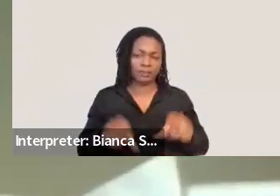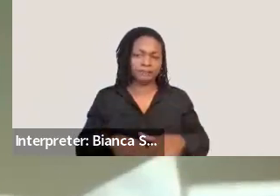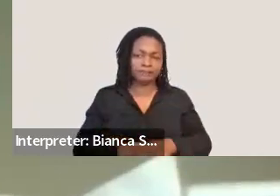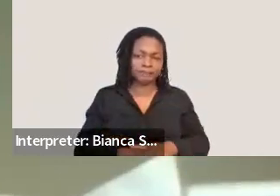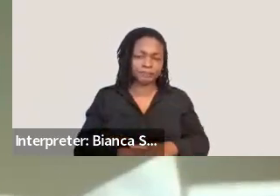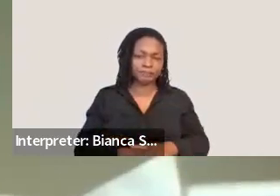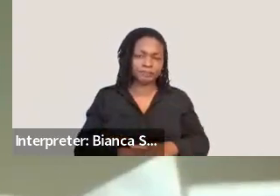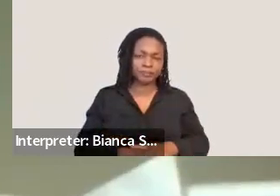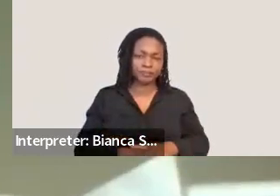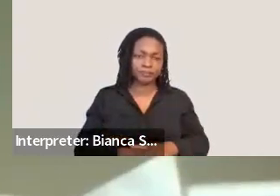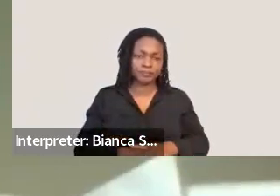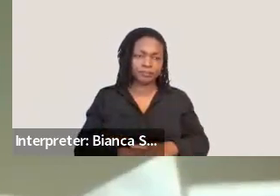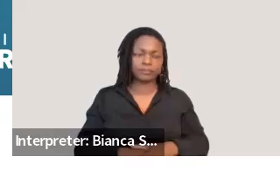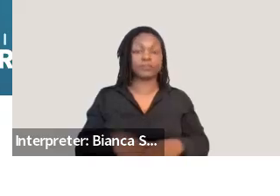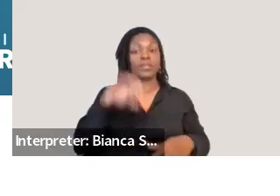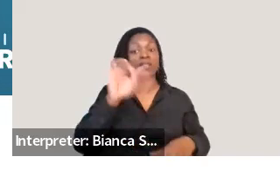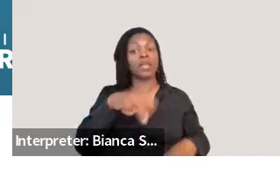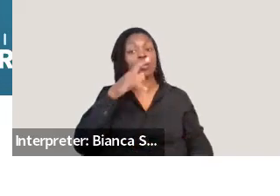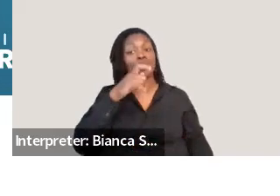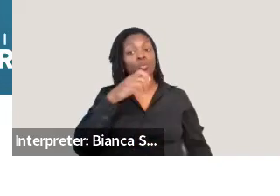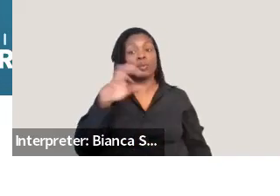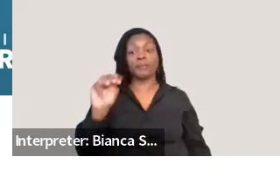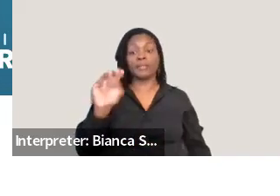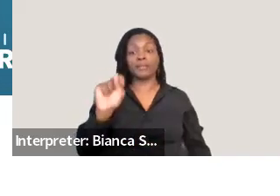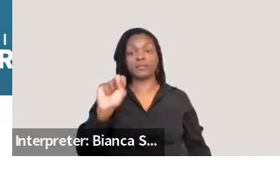And that was Miss.